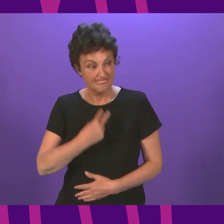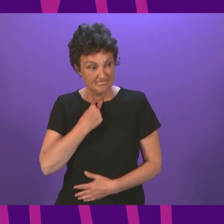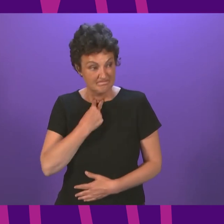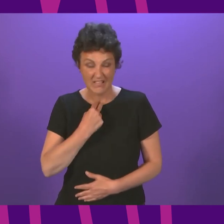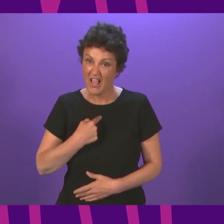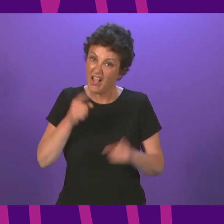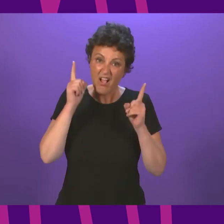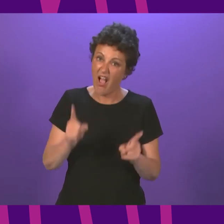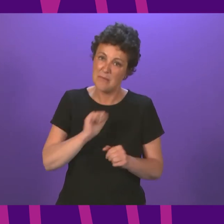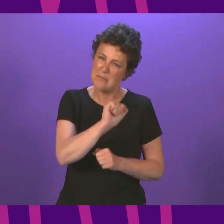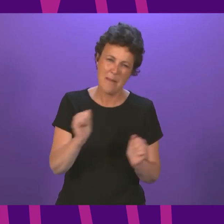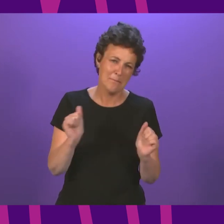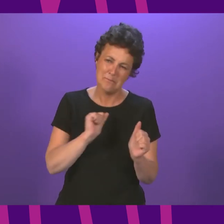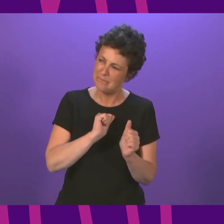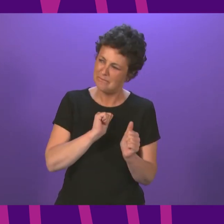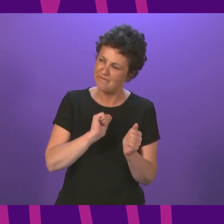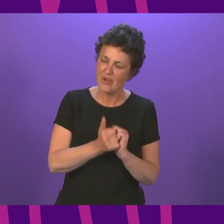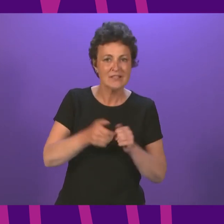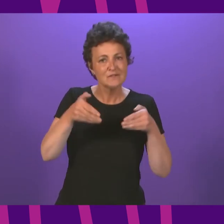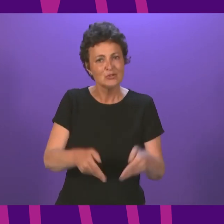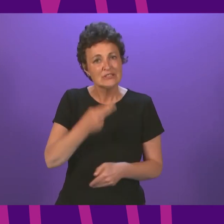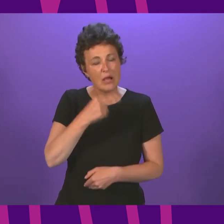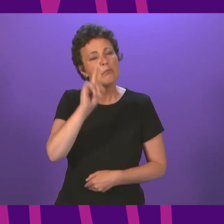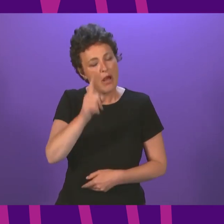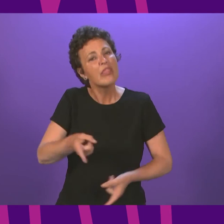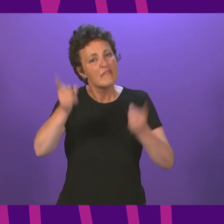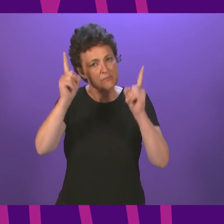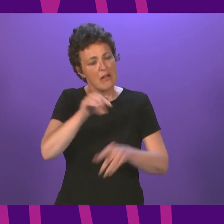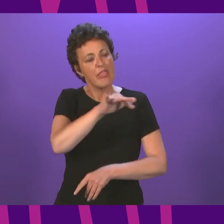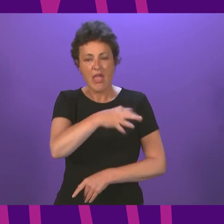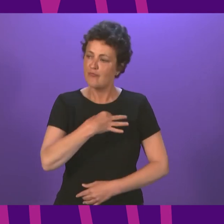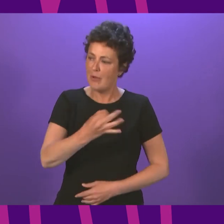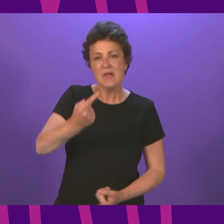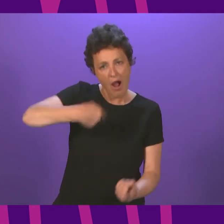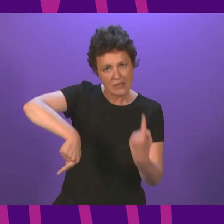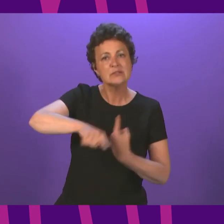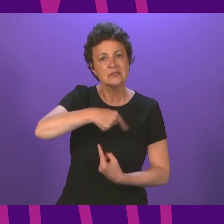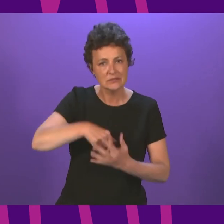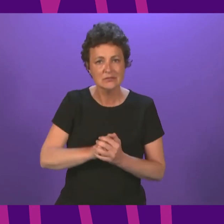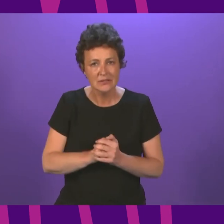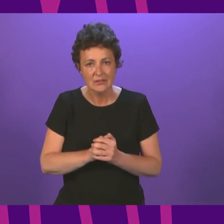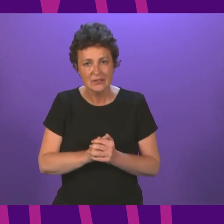Any detail about caps on particular venues is specified in the strategic framework and